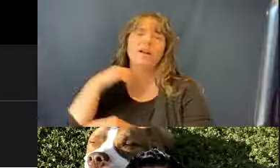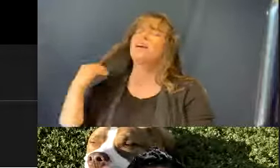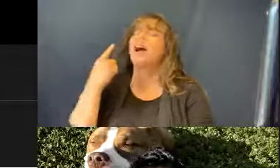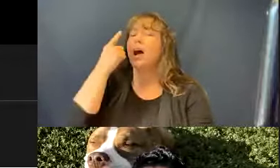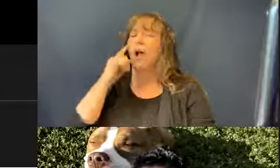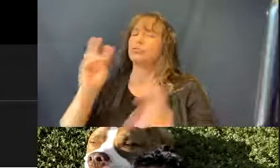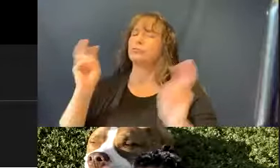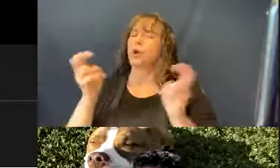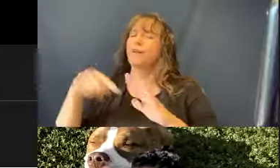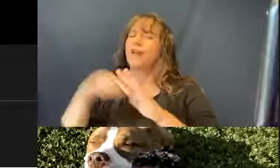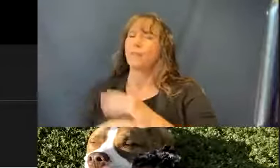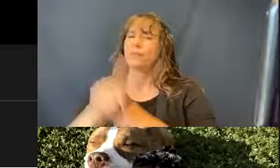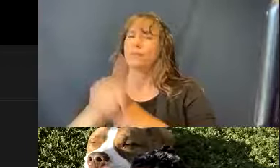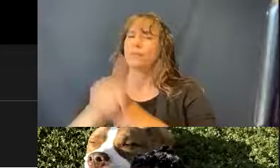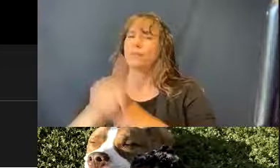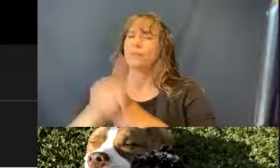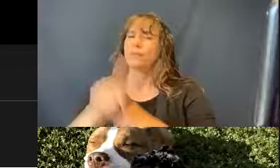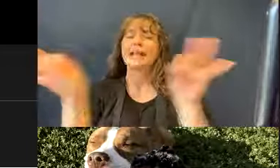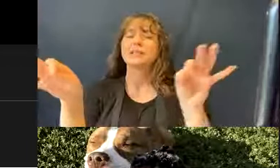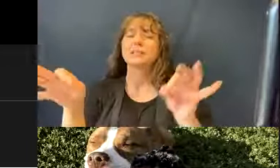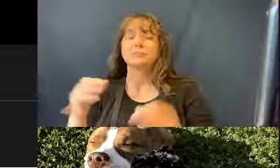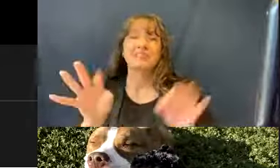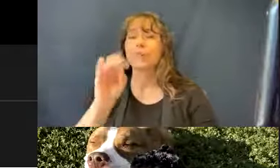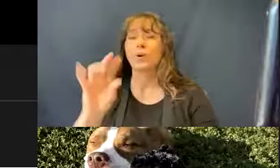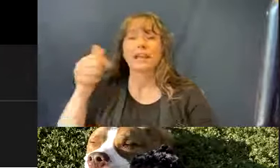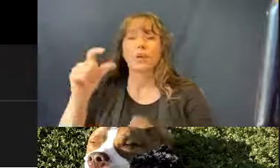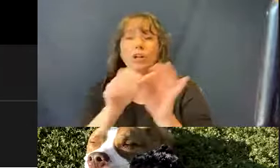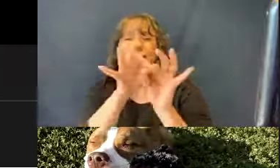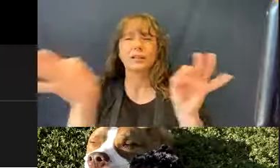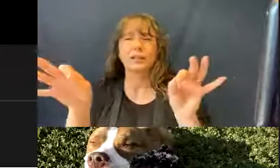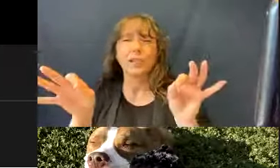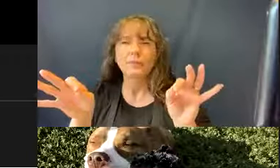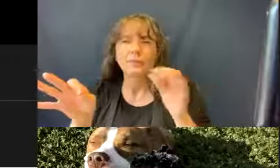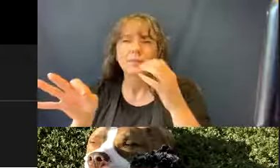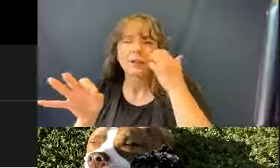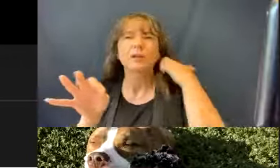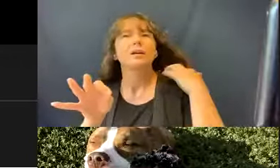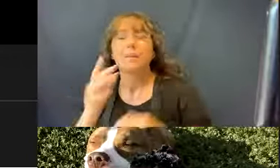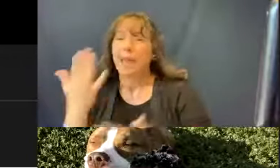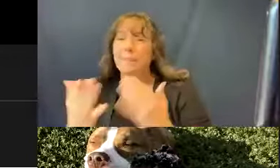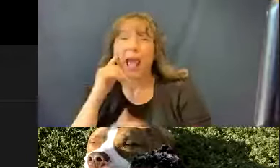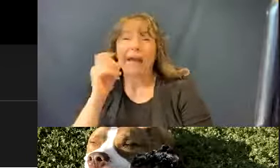maybe of seven or ten words. I actually may only clearly understood two or three of them.